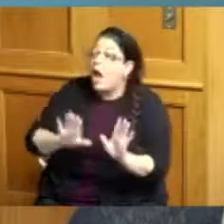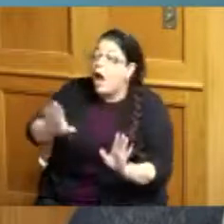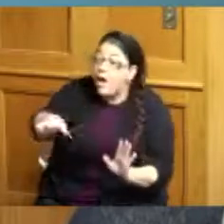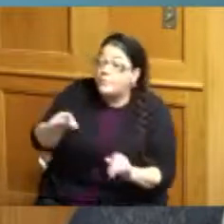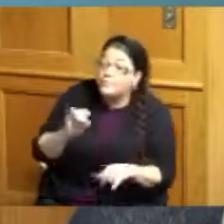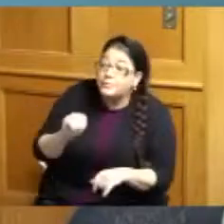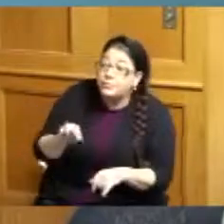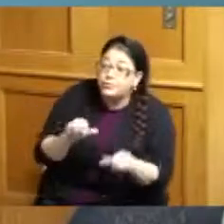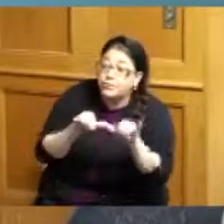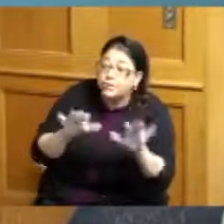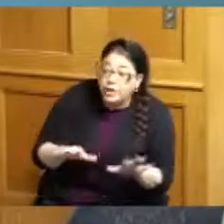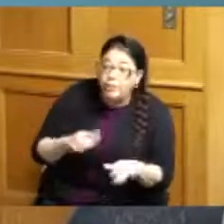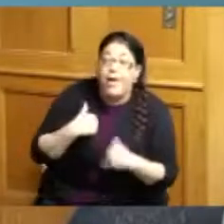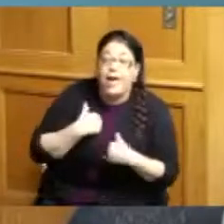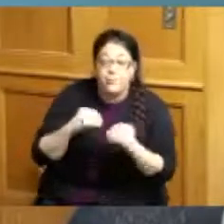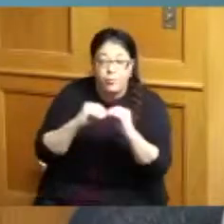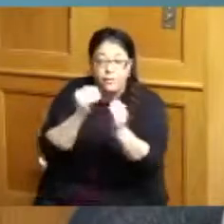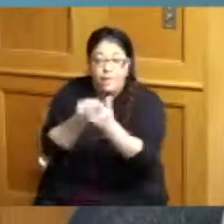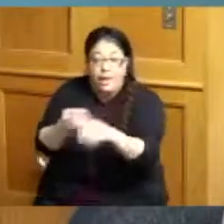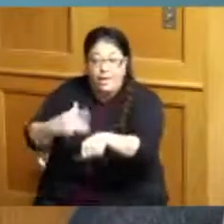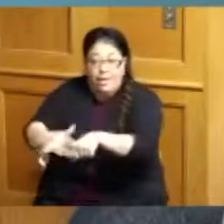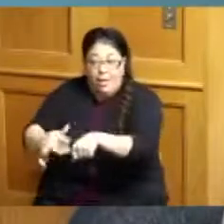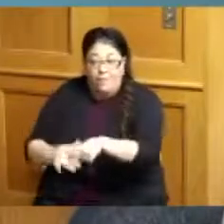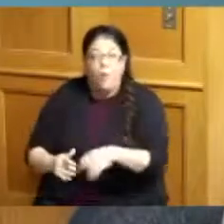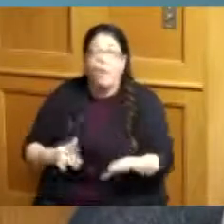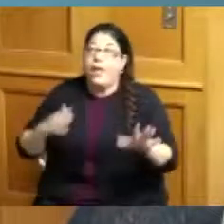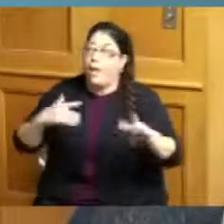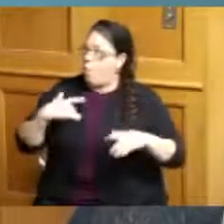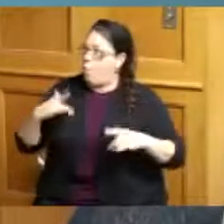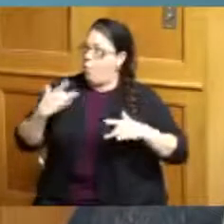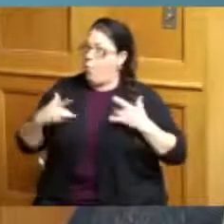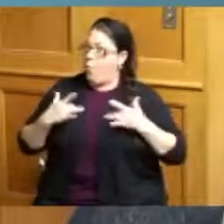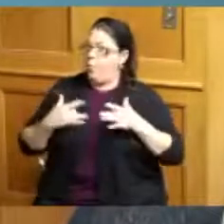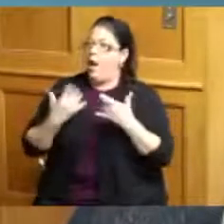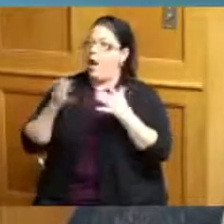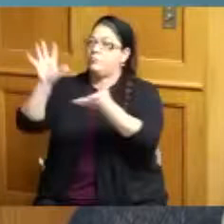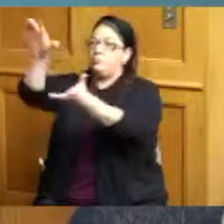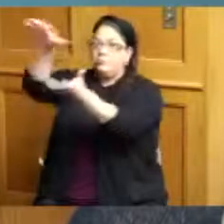money out there and I said well we got to get our hands on it because if we could bring more